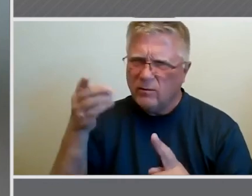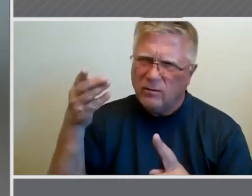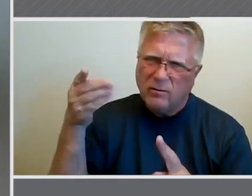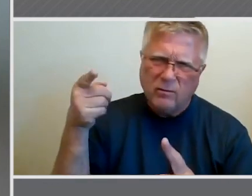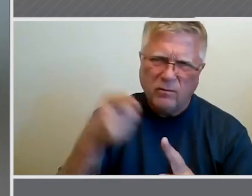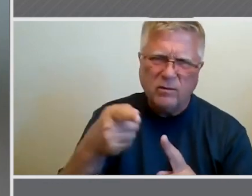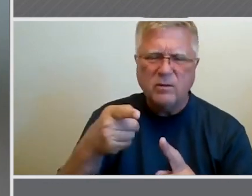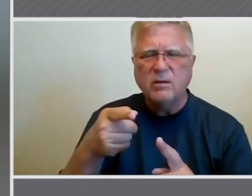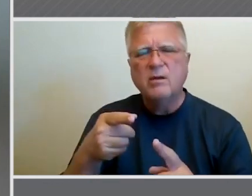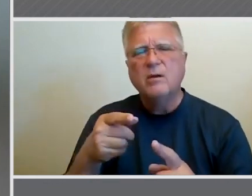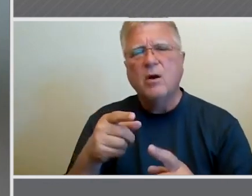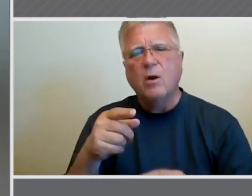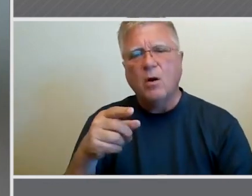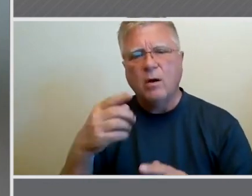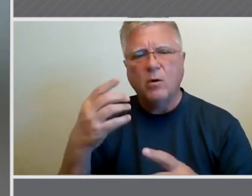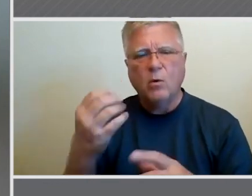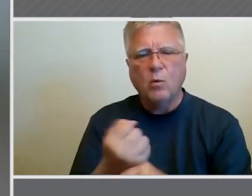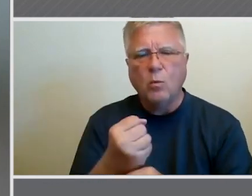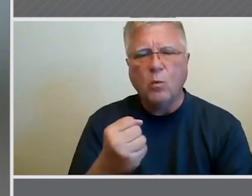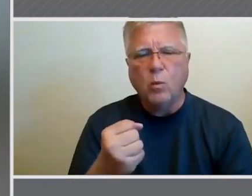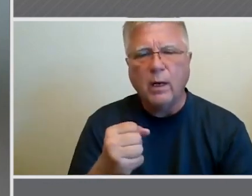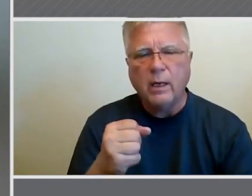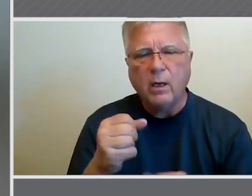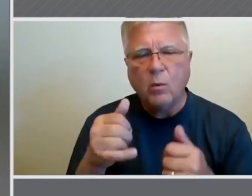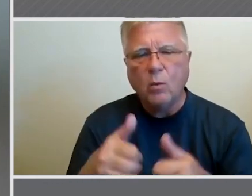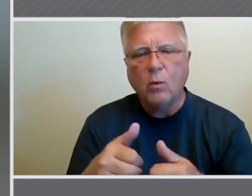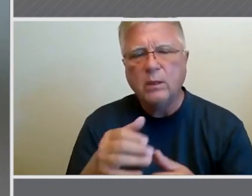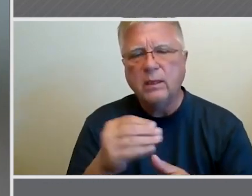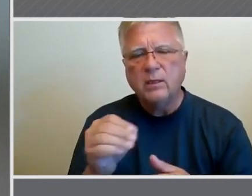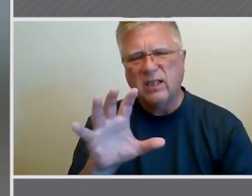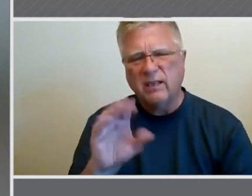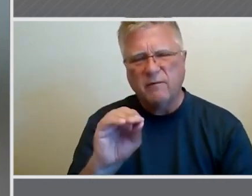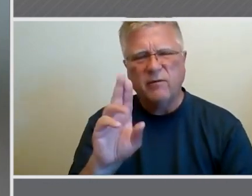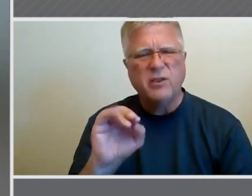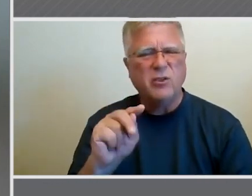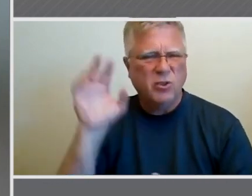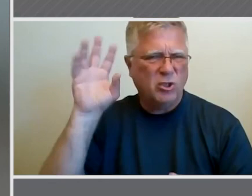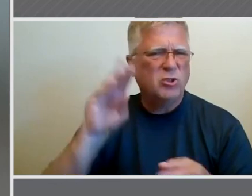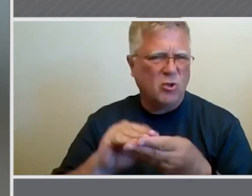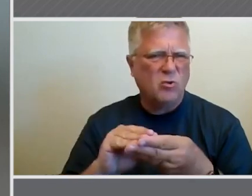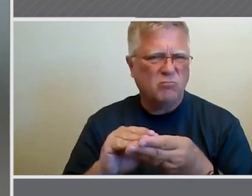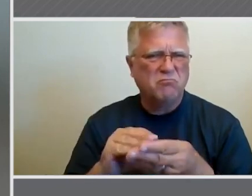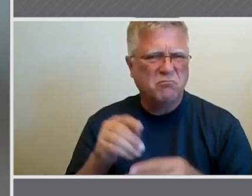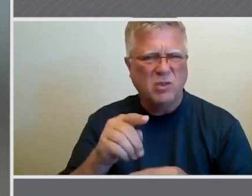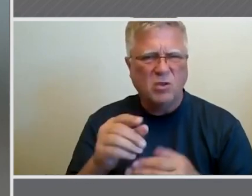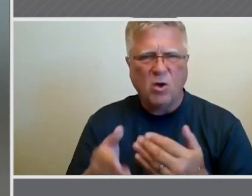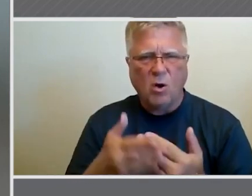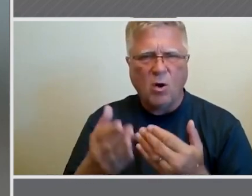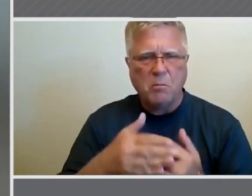So usually those are 50 or so, units in total and usually those are almost all affordable